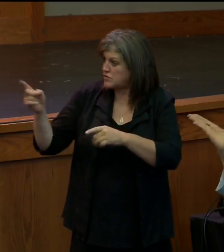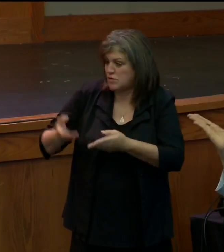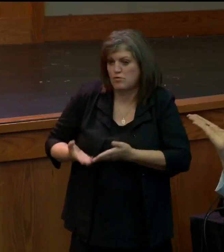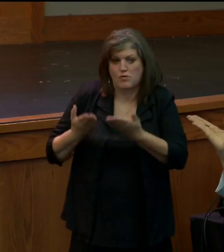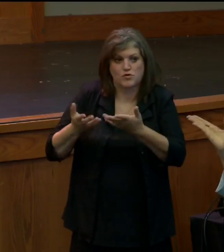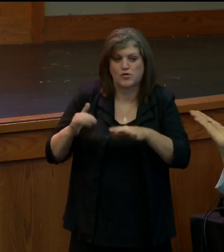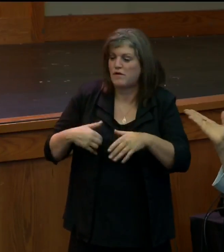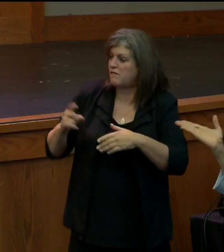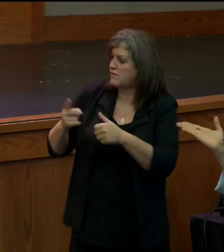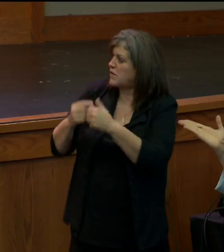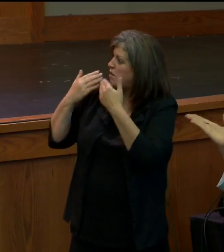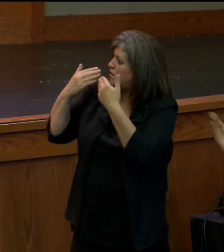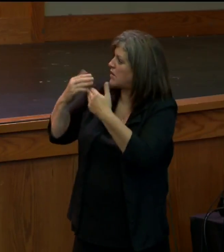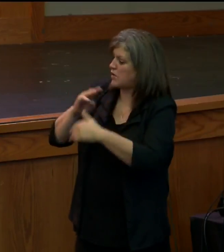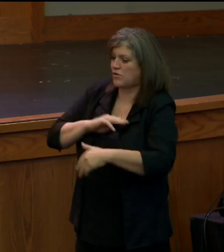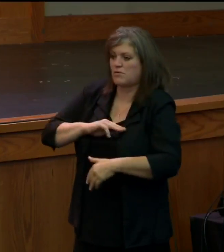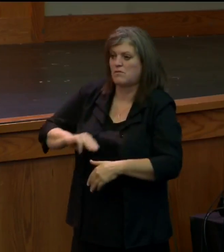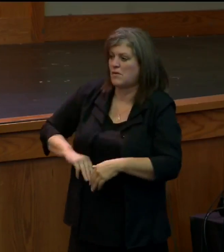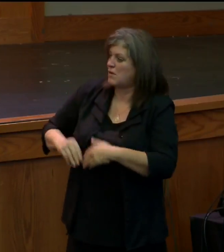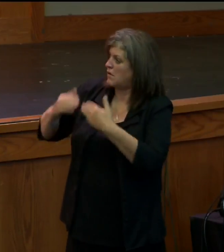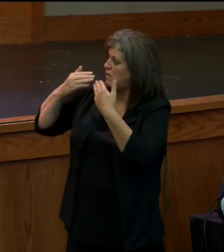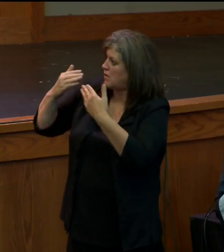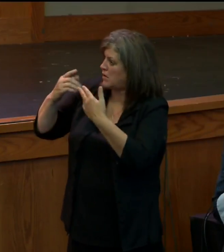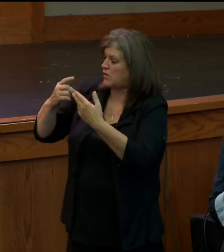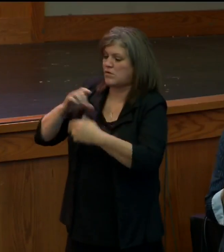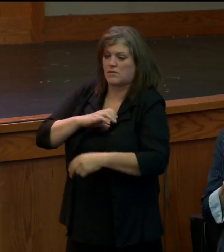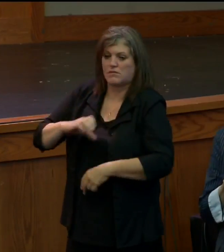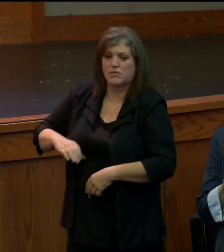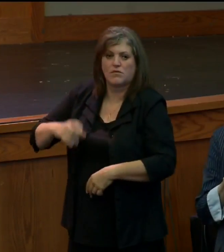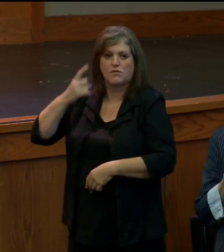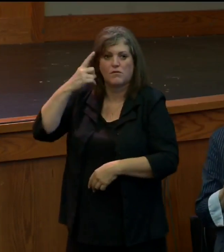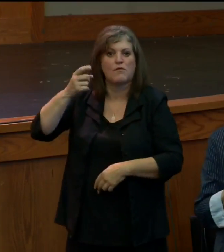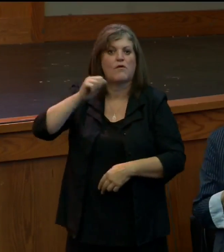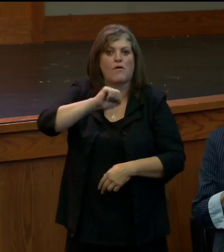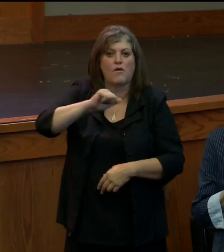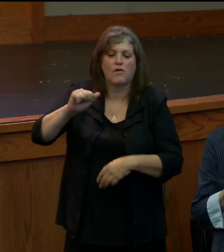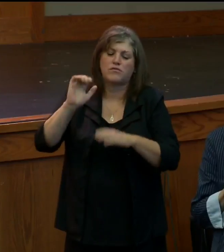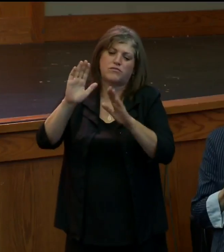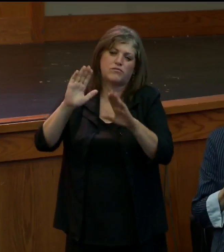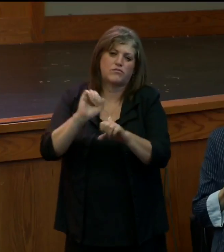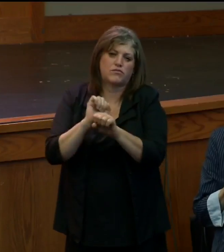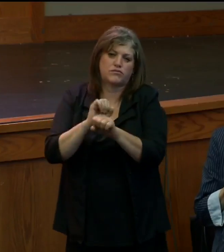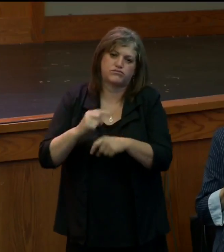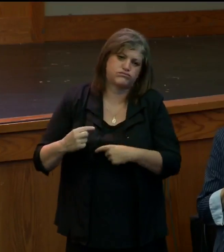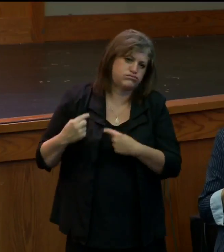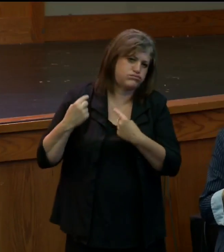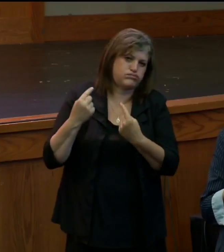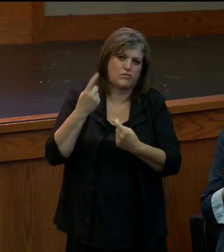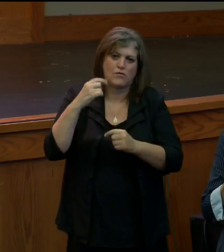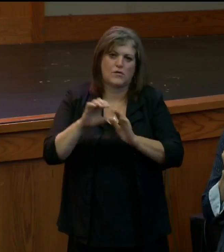FIRST OF ALL, THANK YOU TO THE MAYOR AND TO THE COMMISSION FOR ALL OF THE TERRIFIC WORK THAT HAS BEEN DONE ON THE CONSTITUTION.